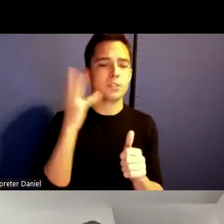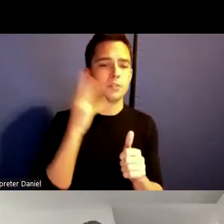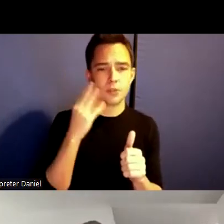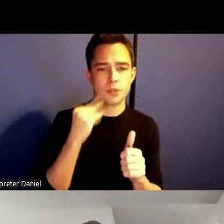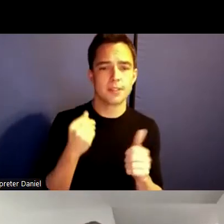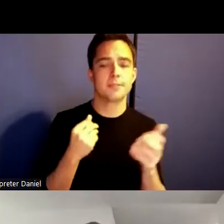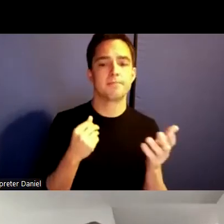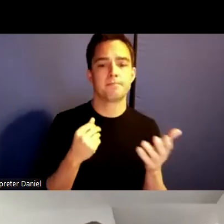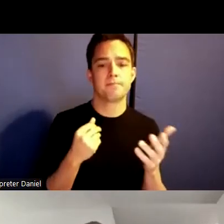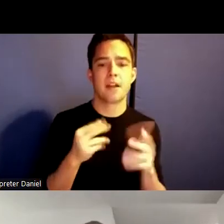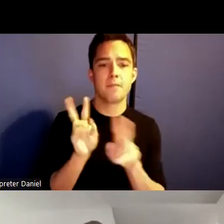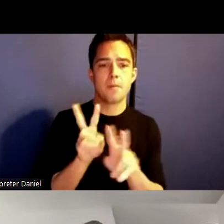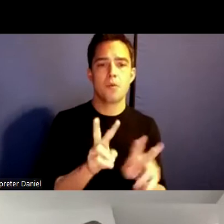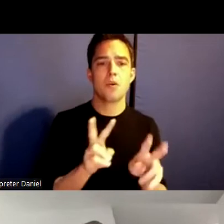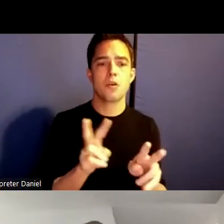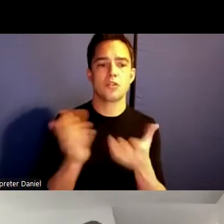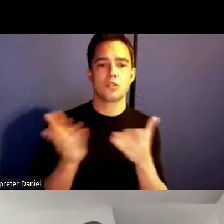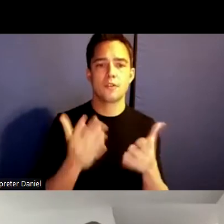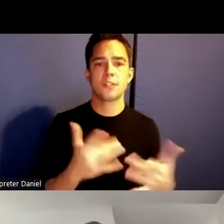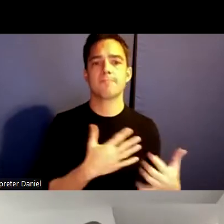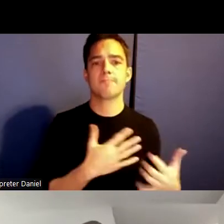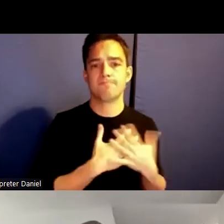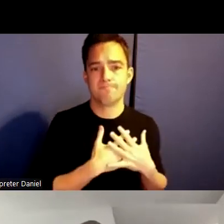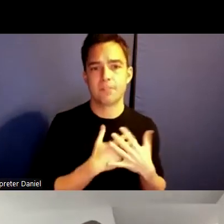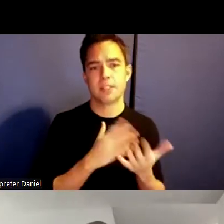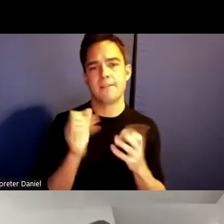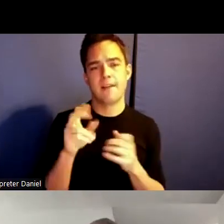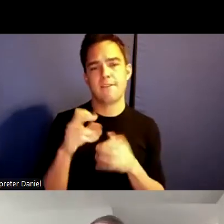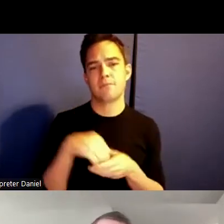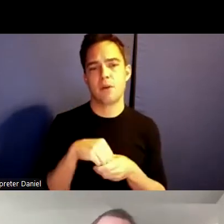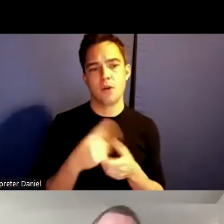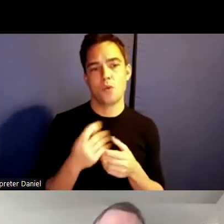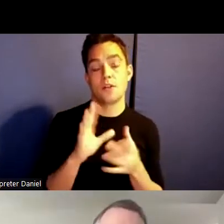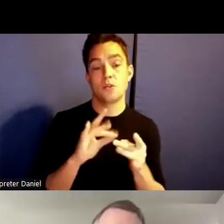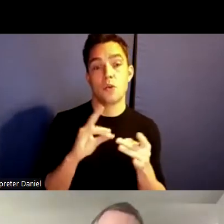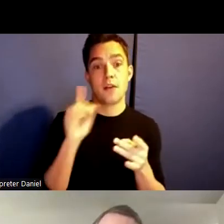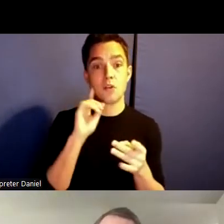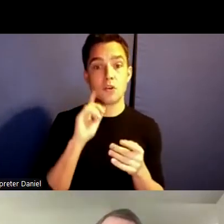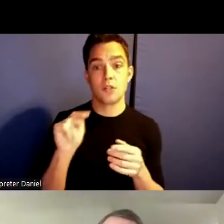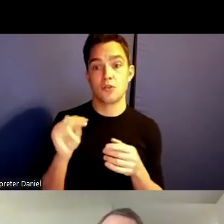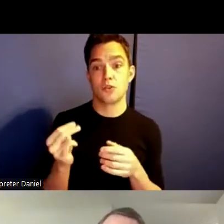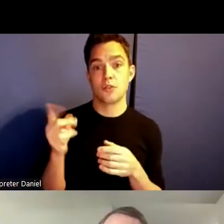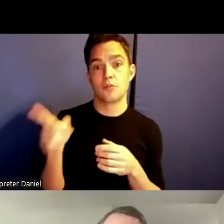memorial services and funerals that I've ever been part of. And one of the stories I heard in New Jersey was of a really good